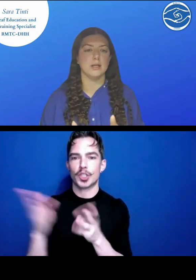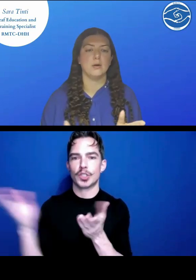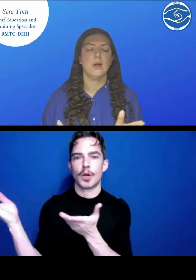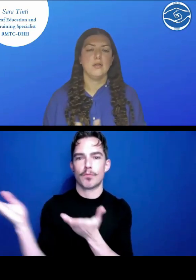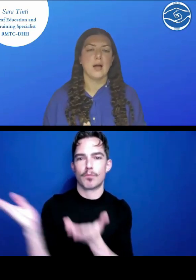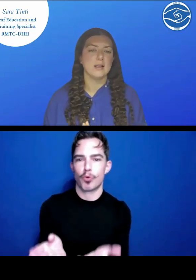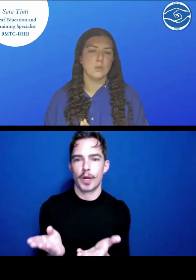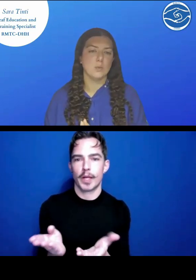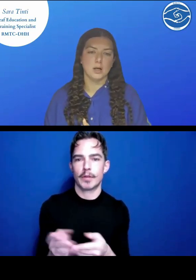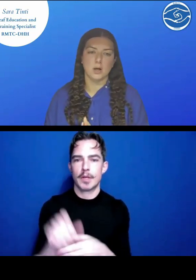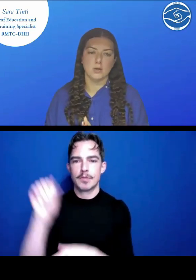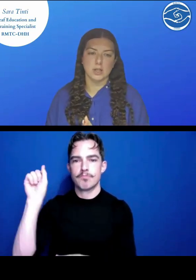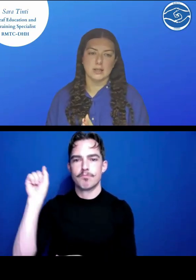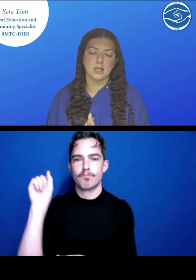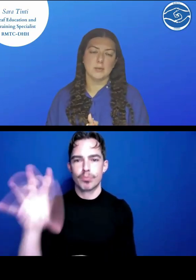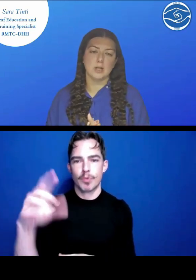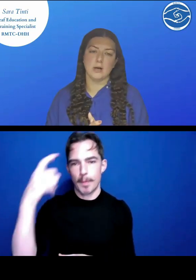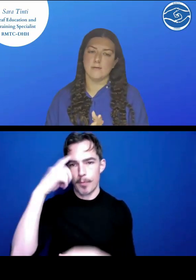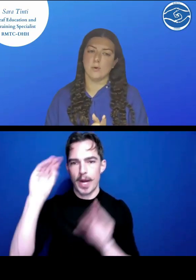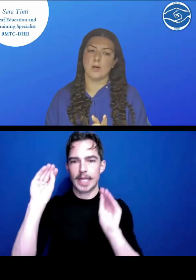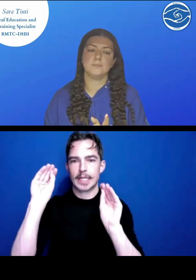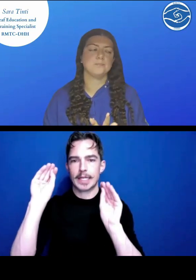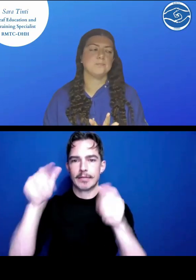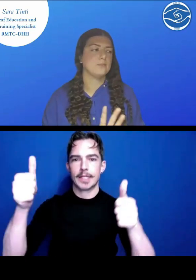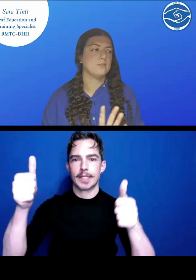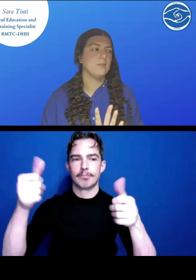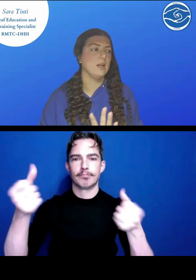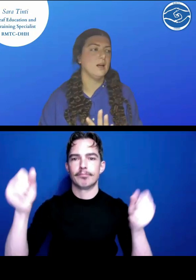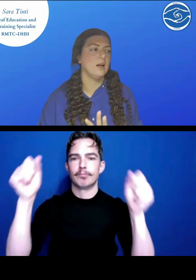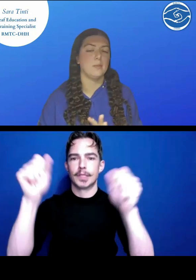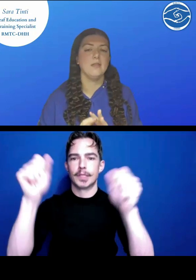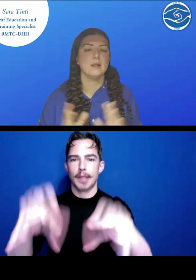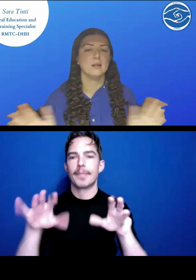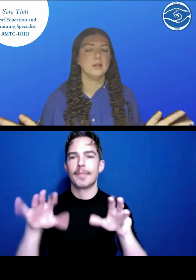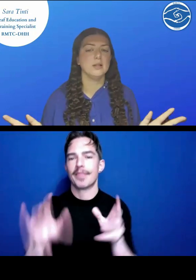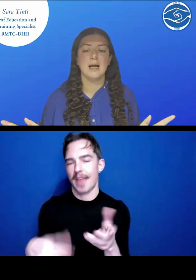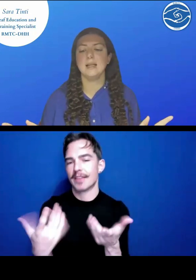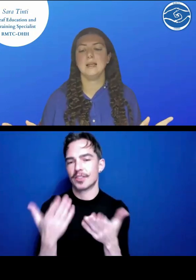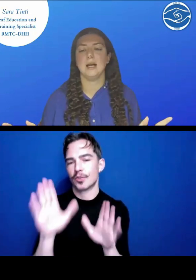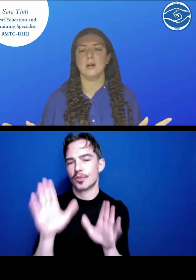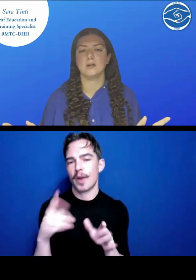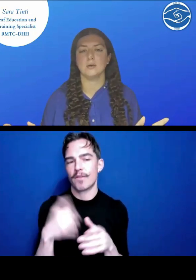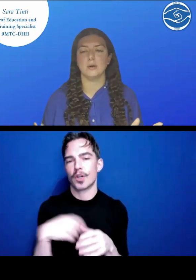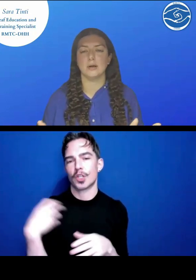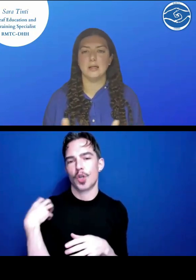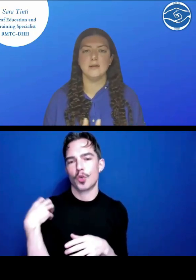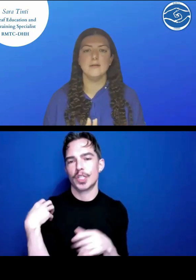on you." That is what coaching is going to be great for. And literally anything else. So,